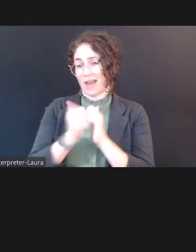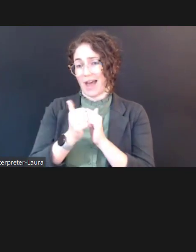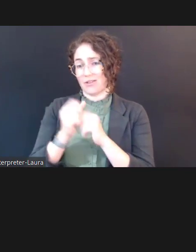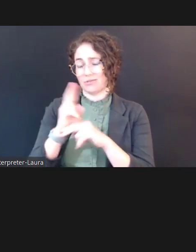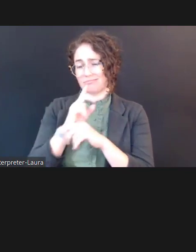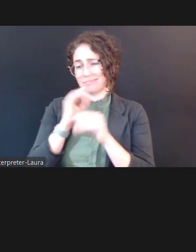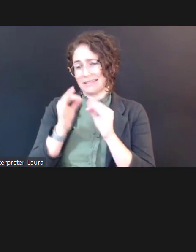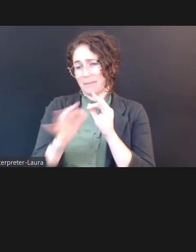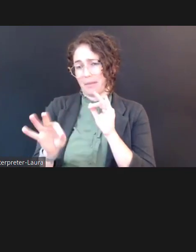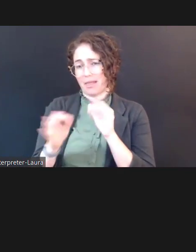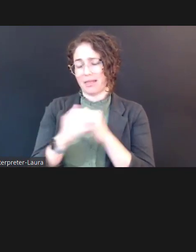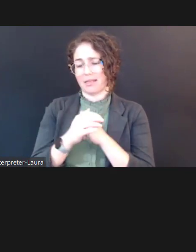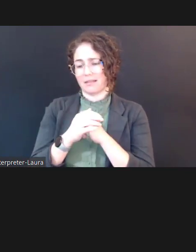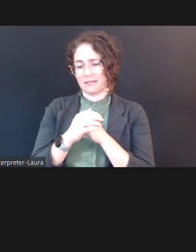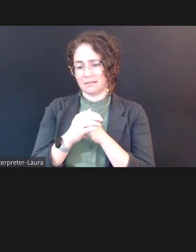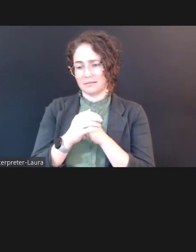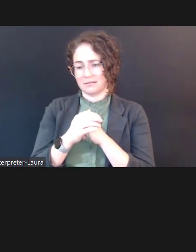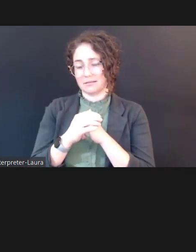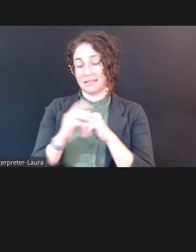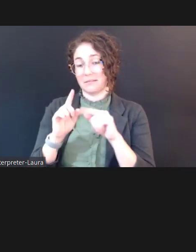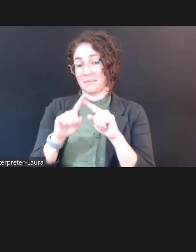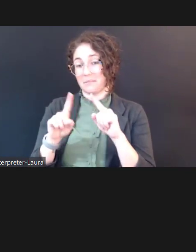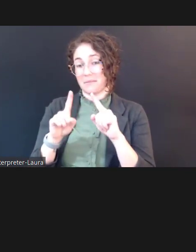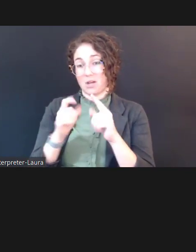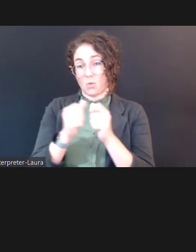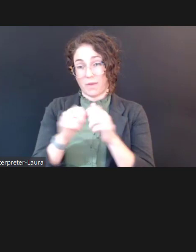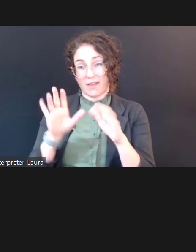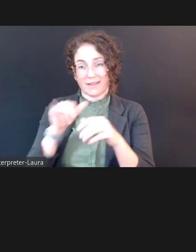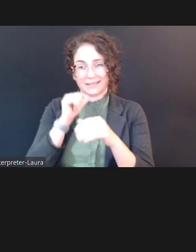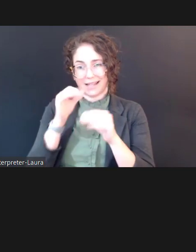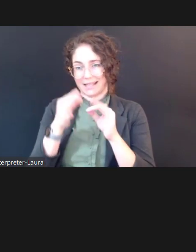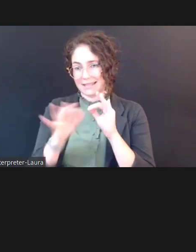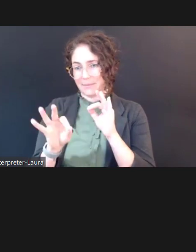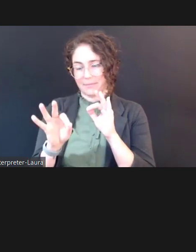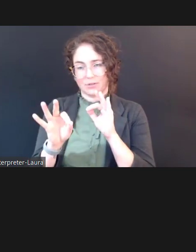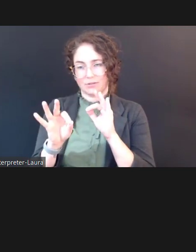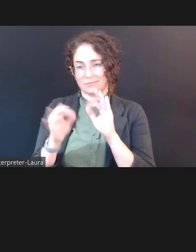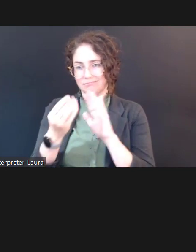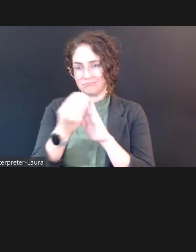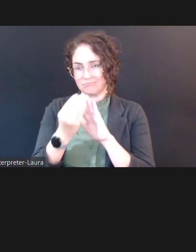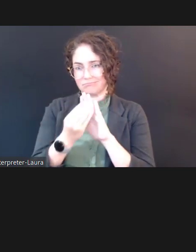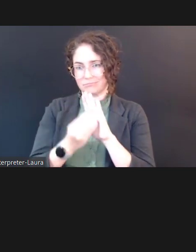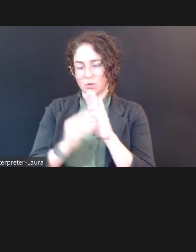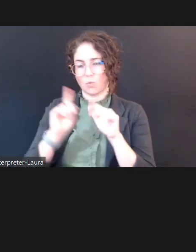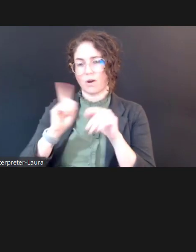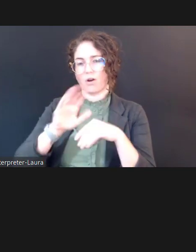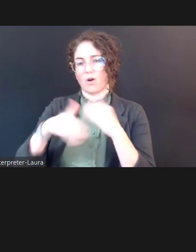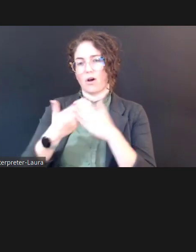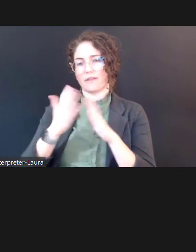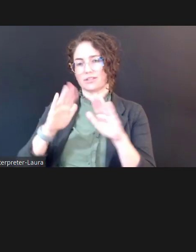It is pretty simple, but without that, it isn't simple to keep track of where all of the children are.